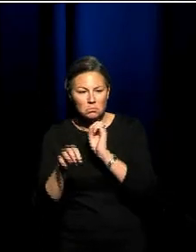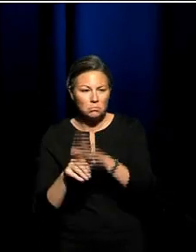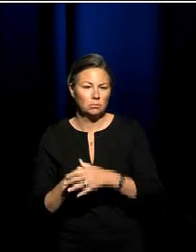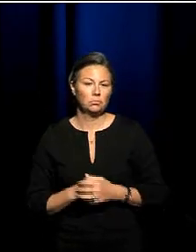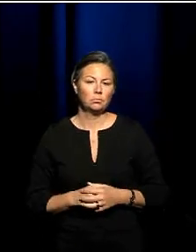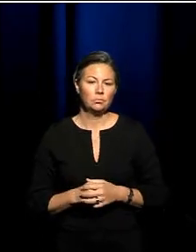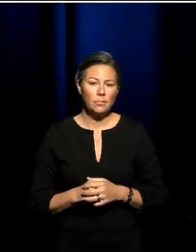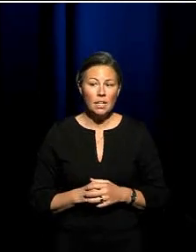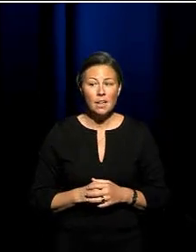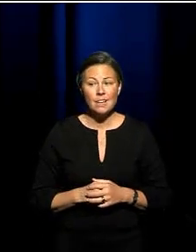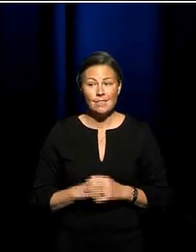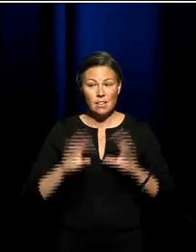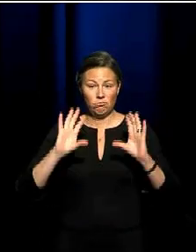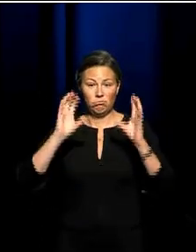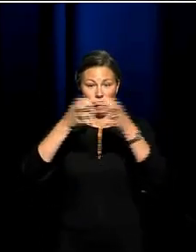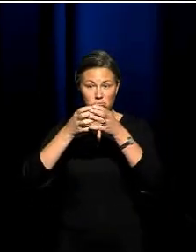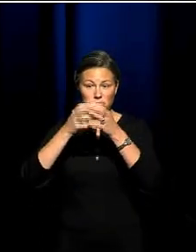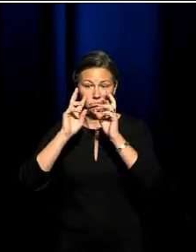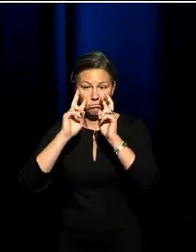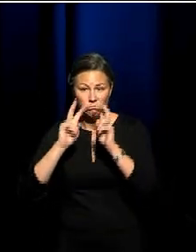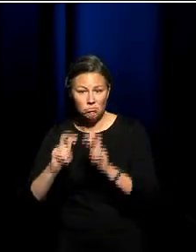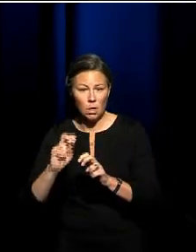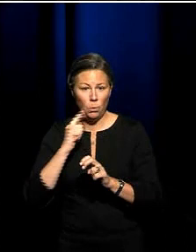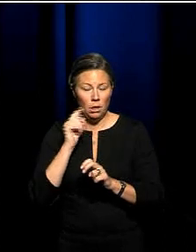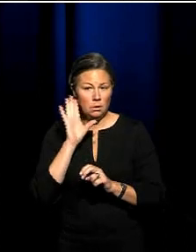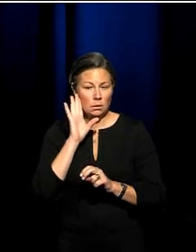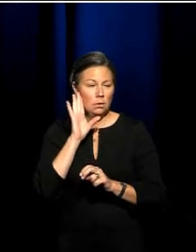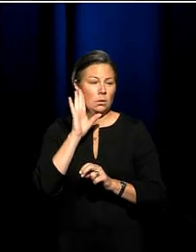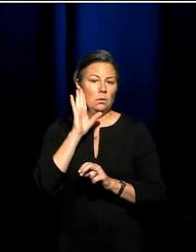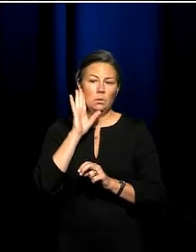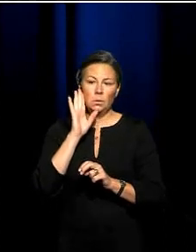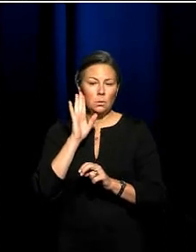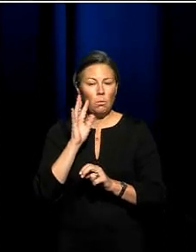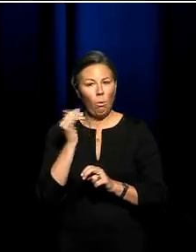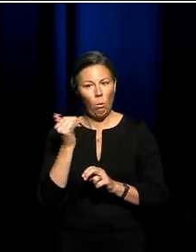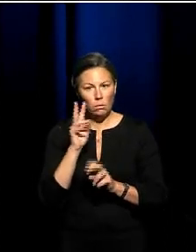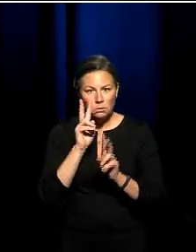sensitive information about individuals who may have experienced trauma in that